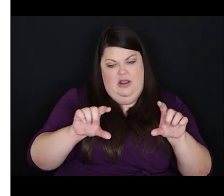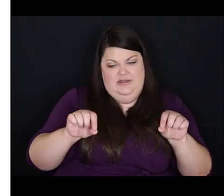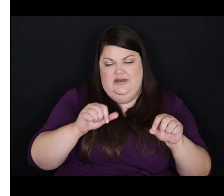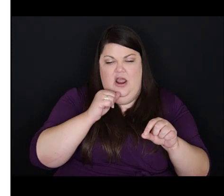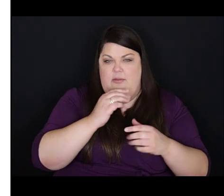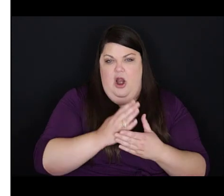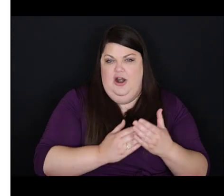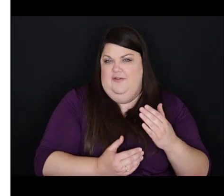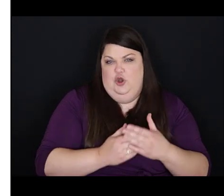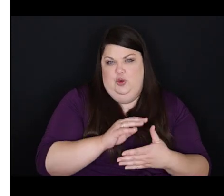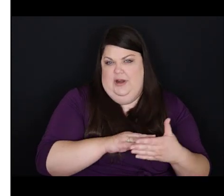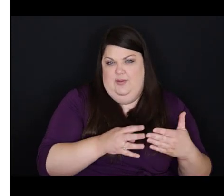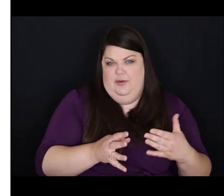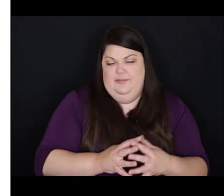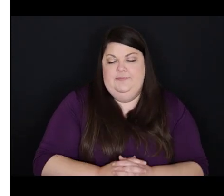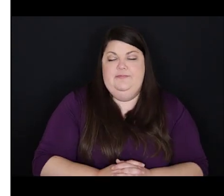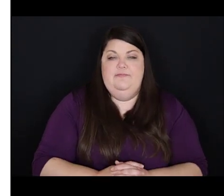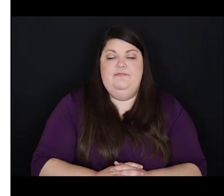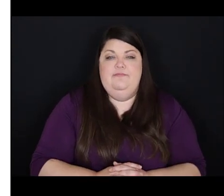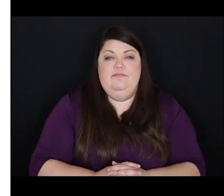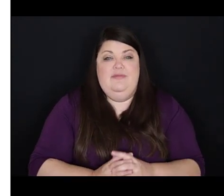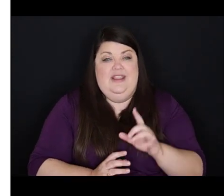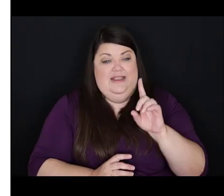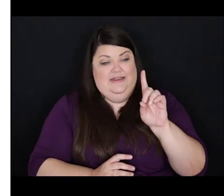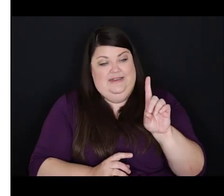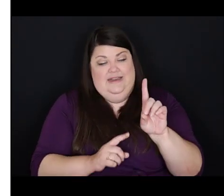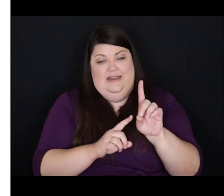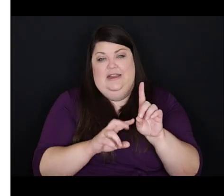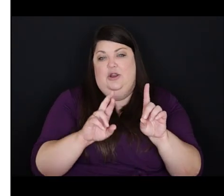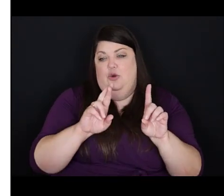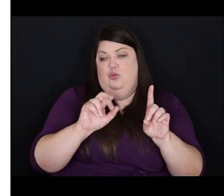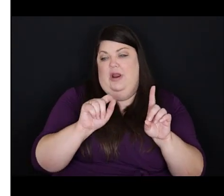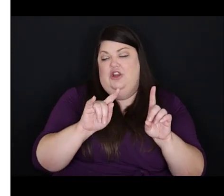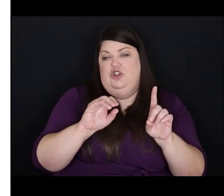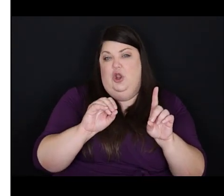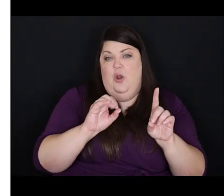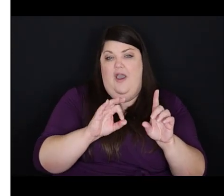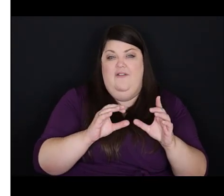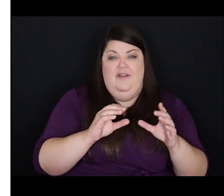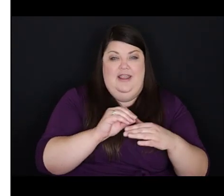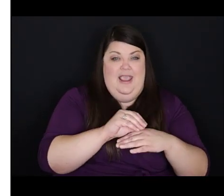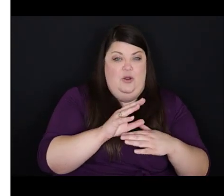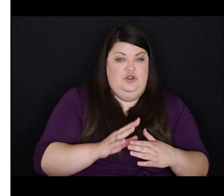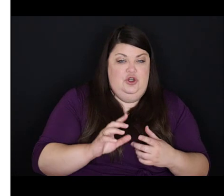(D) is the ratio of VR counselors to consumers, and (E) is the projected